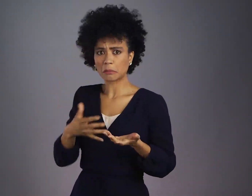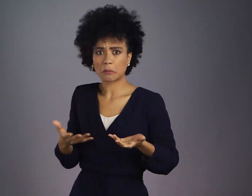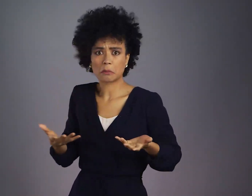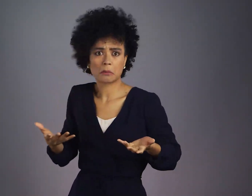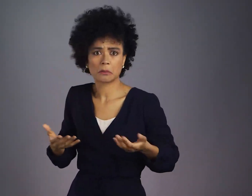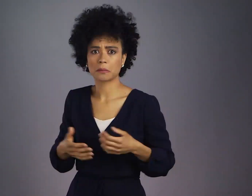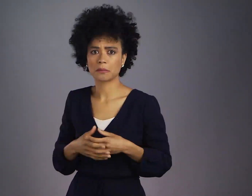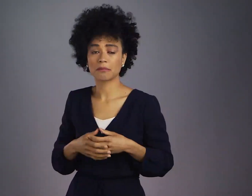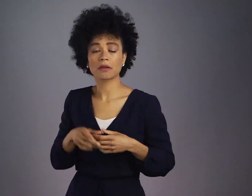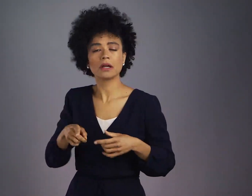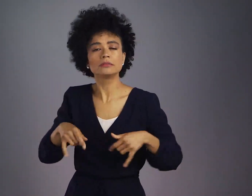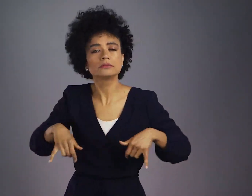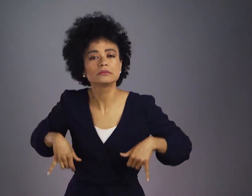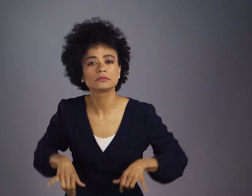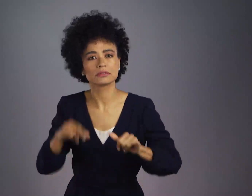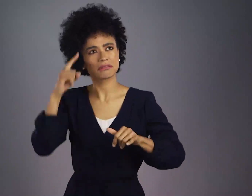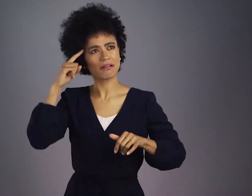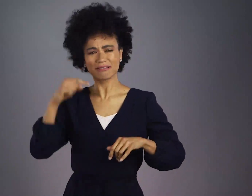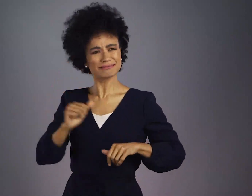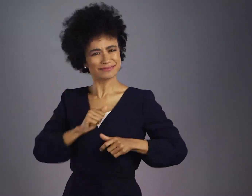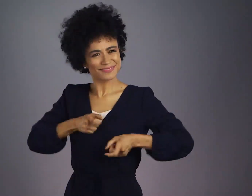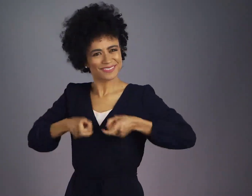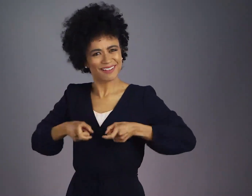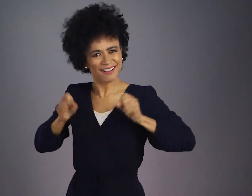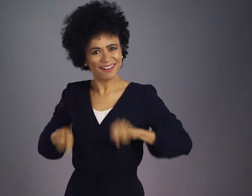He clings to the notion that he will yet find a way to do so.